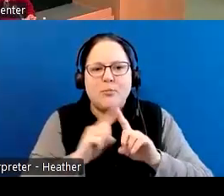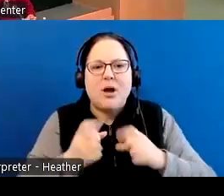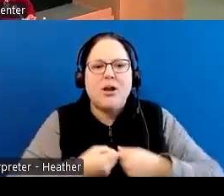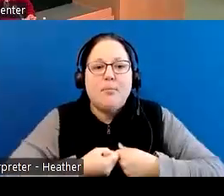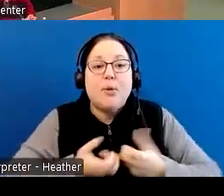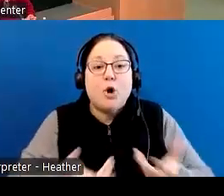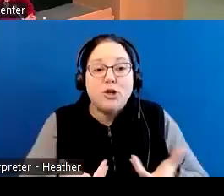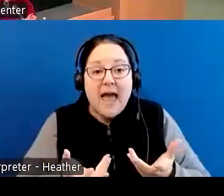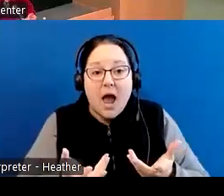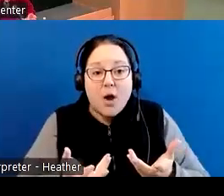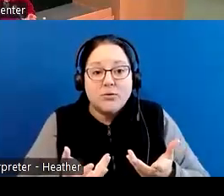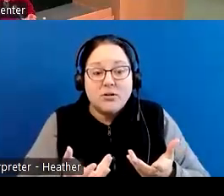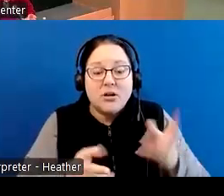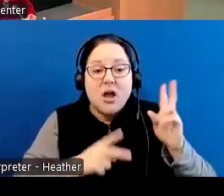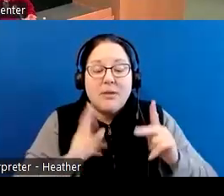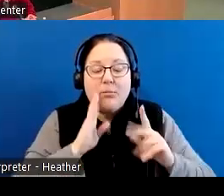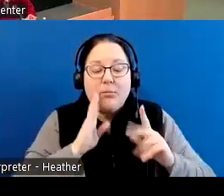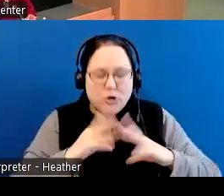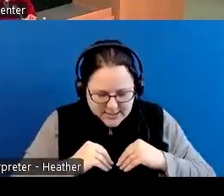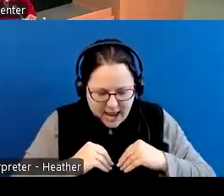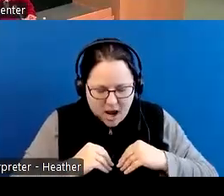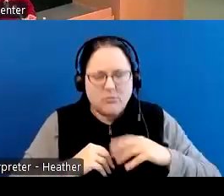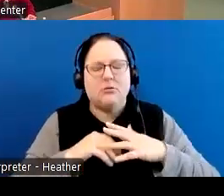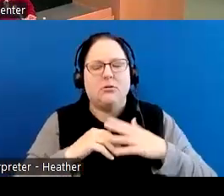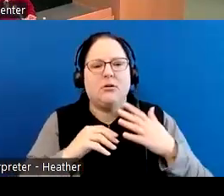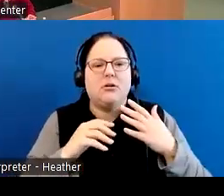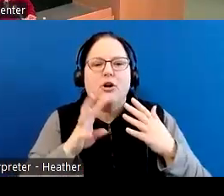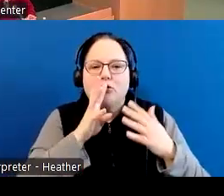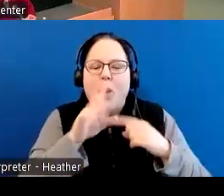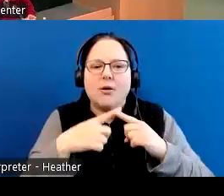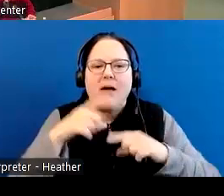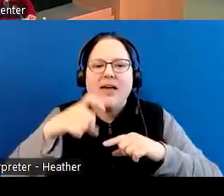People will have a shutdown paralysis. So we talk about the need for acceptance. Um this ends